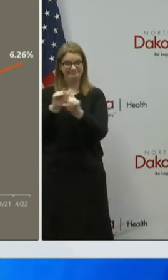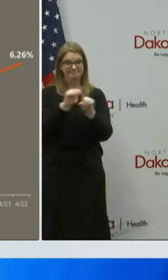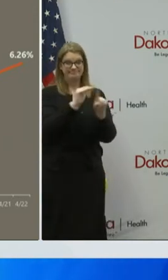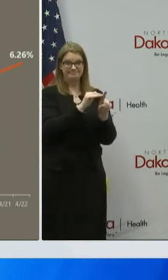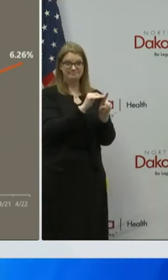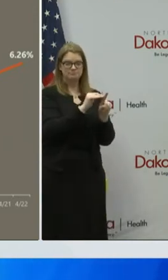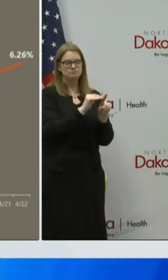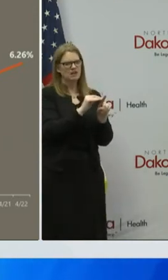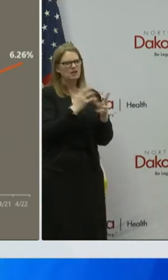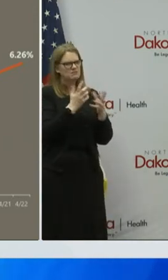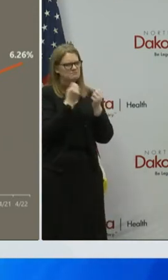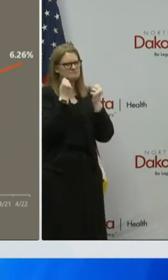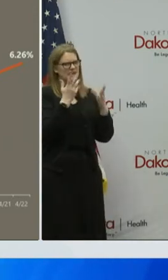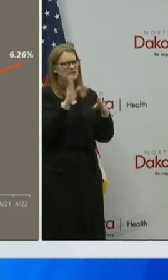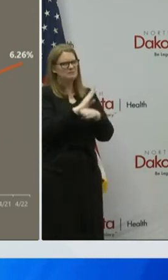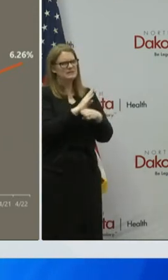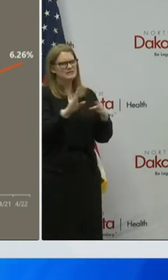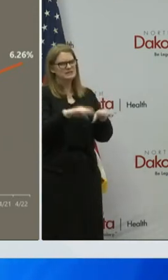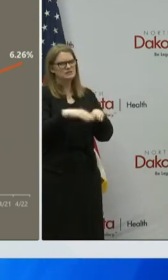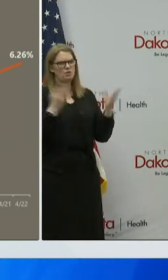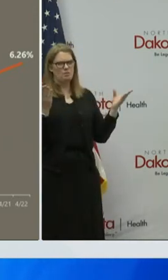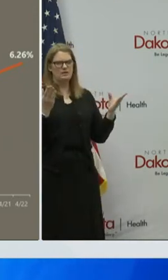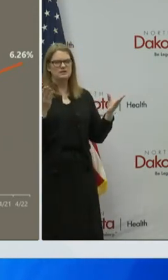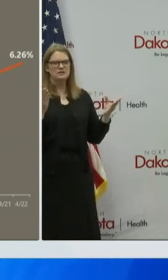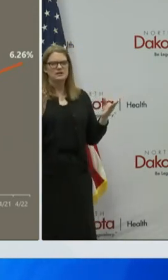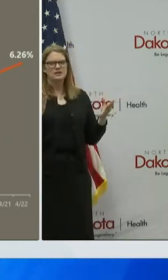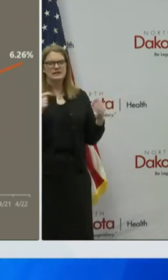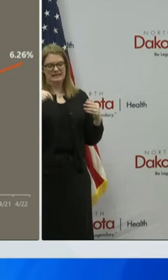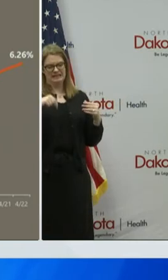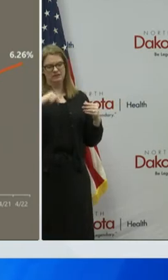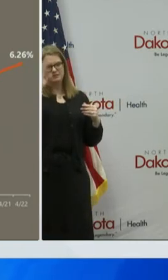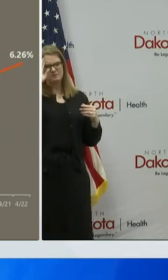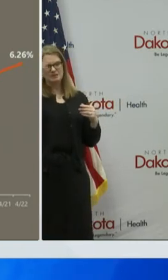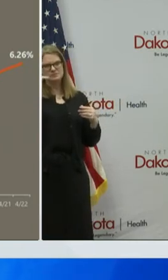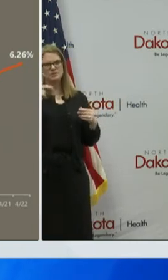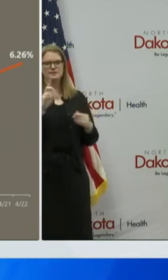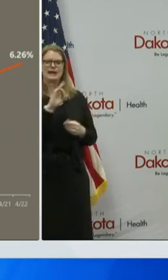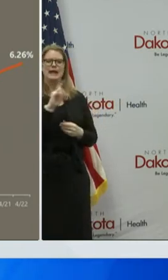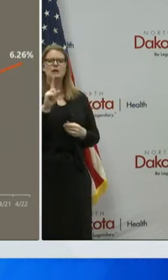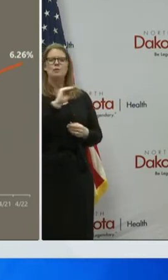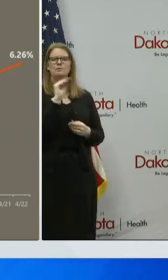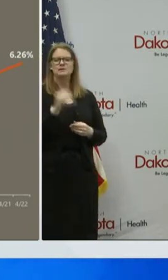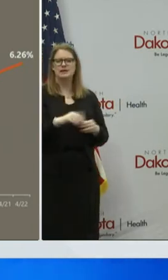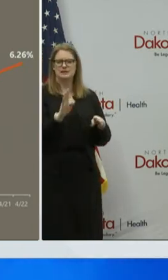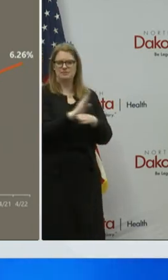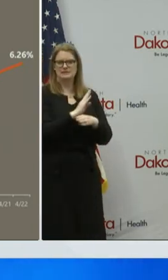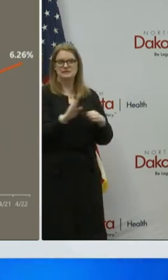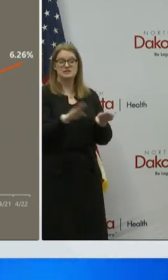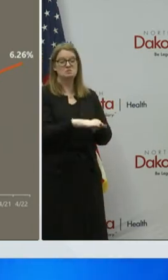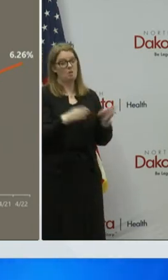BUSINESSES OPEN. AND A REMINDER THAT MOST OF OUR BUSINESSES DO REMAIN OPEN. THERE IS A SURVEY DONE HERE IN